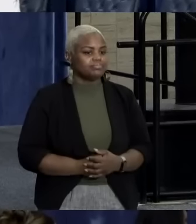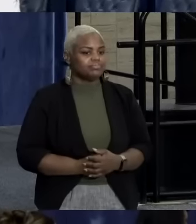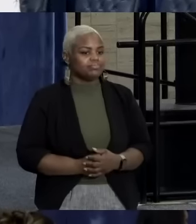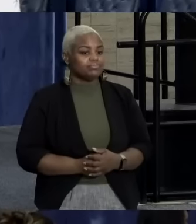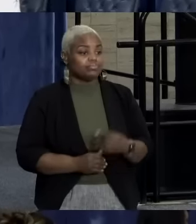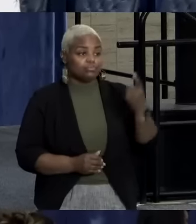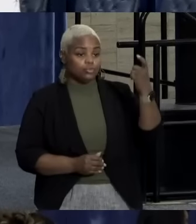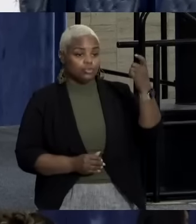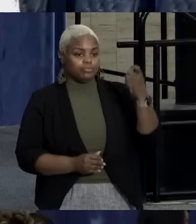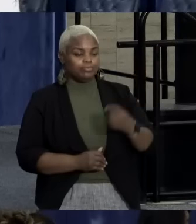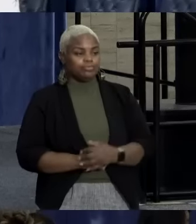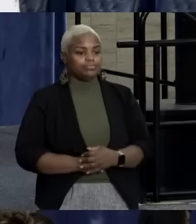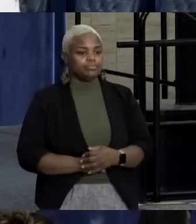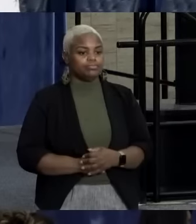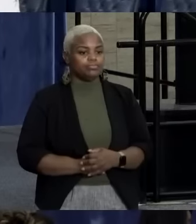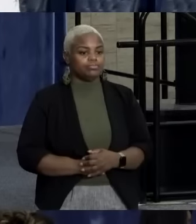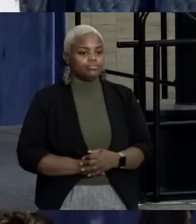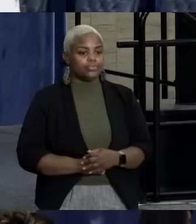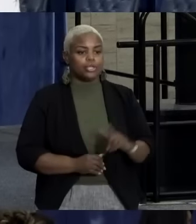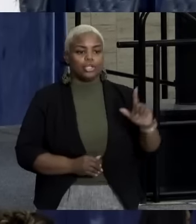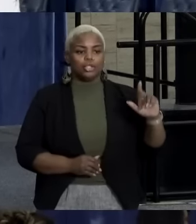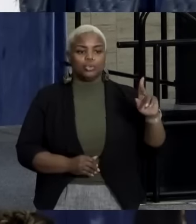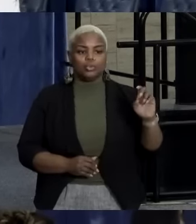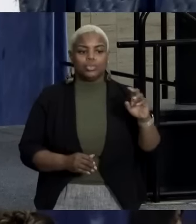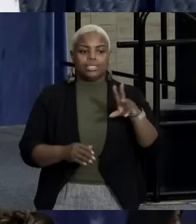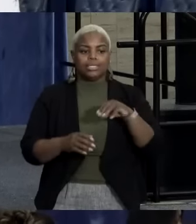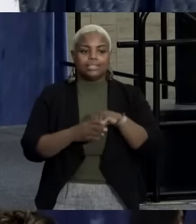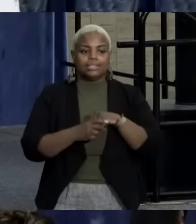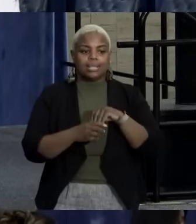Luke Zarzecki: Hi. Luke Zarzecki with Inside Health Policy. Going off of that question, why